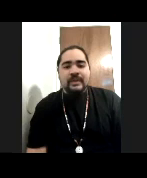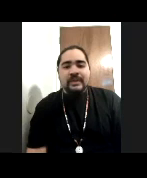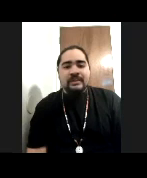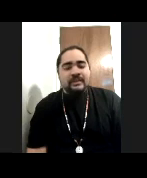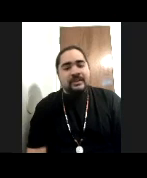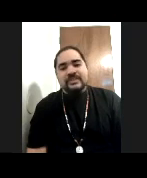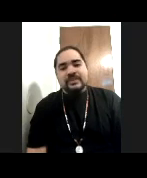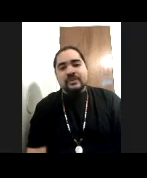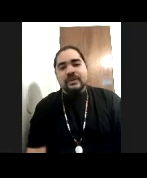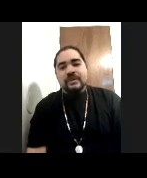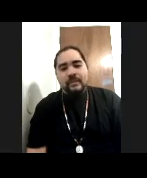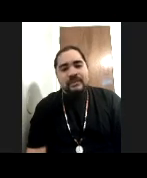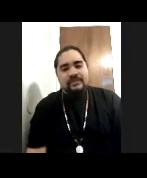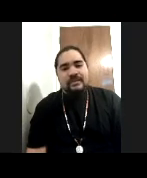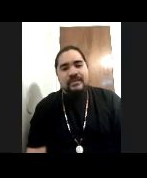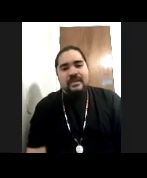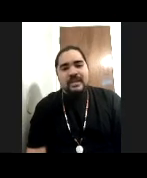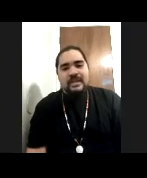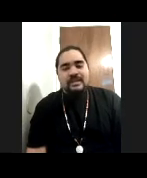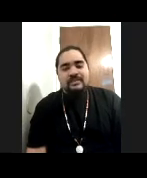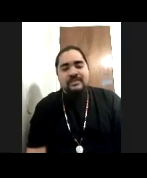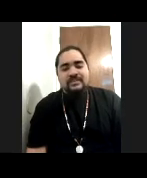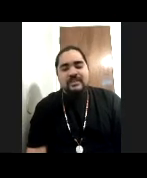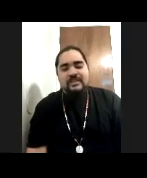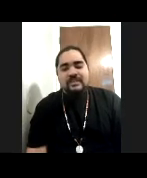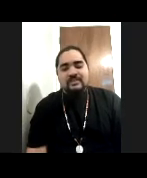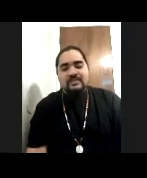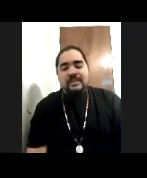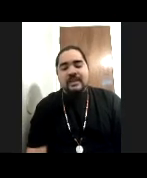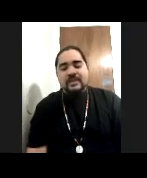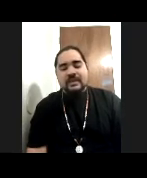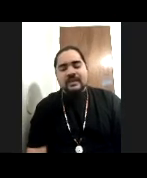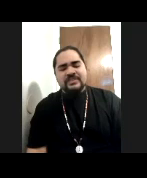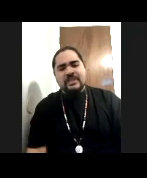Like there is no point to it. And it's just it's just a lot of it's just a thing.